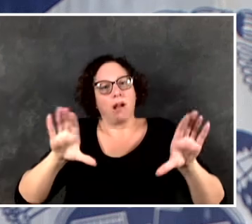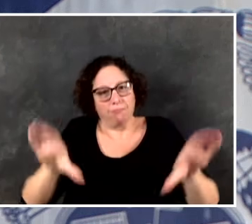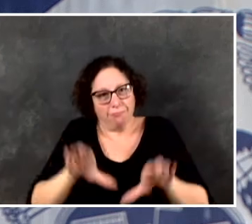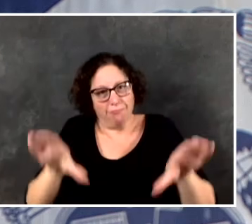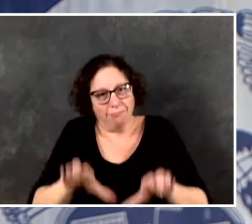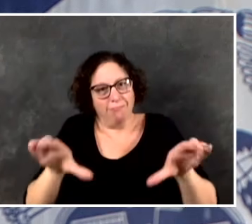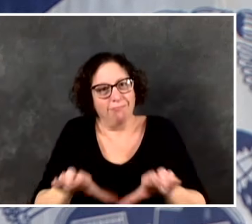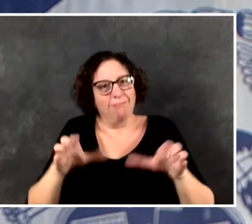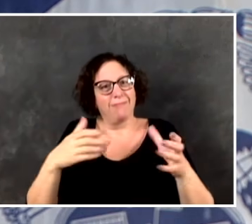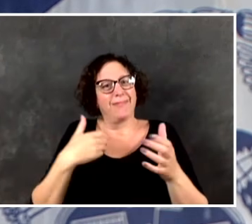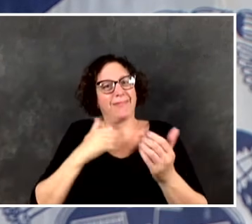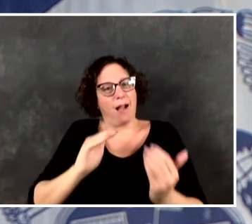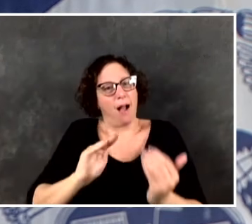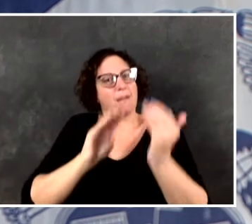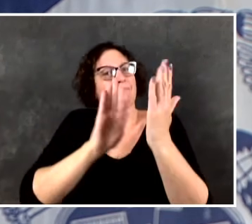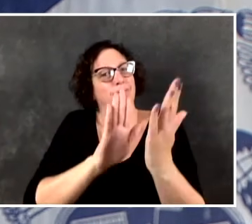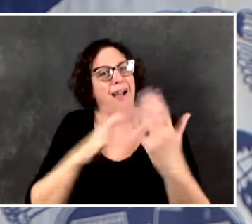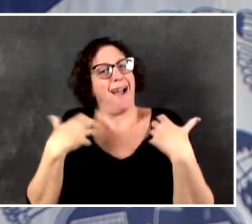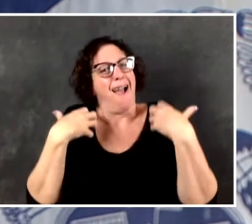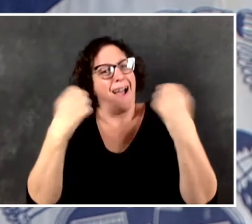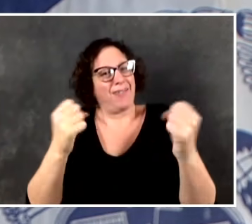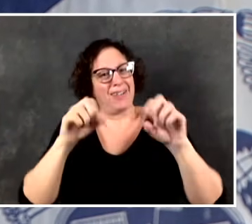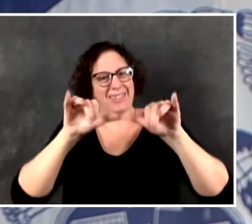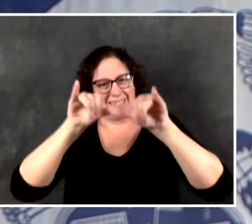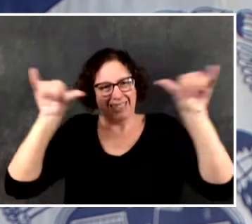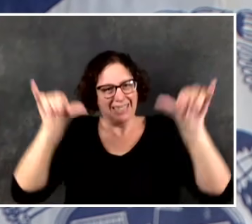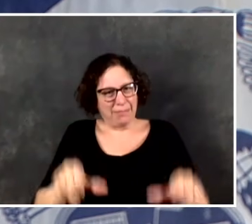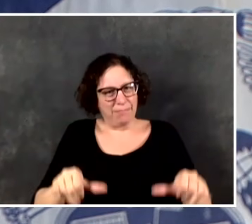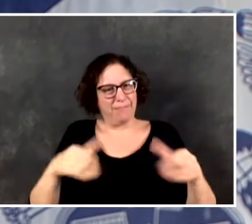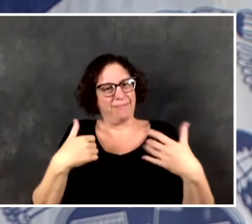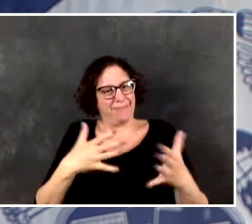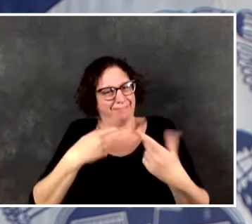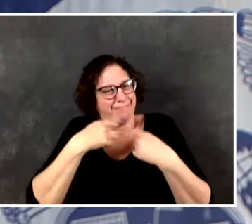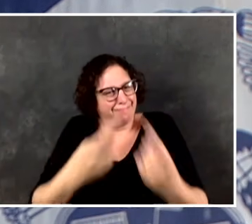CARE DISPARITIES IN NEW YORK CITY. I'VE TALKED ABOUT THE KIND O F